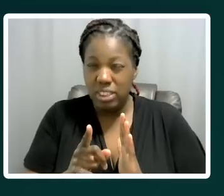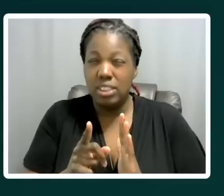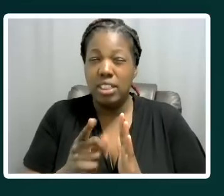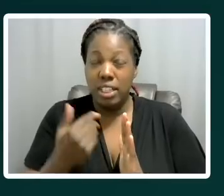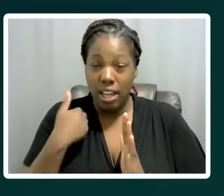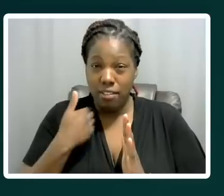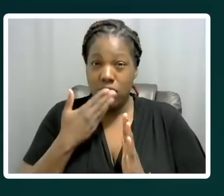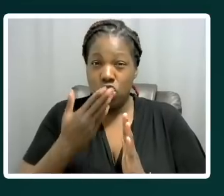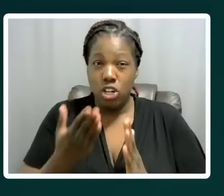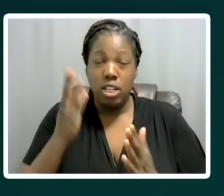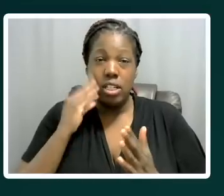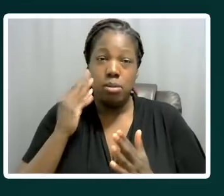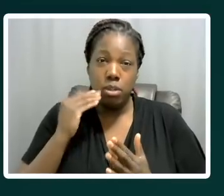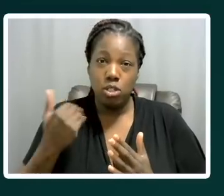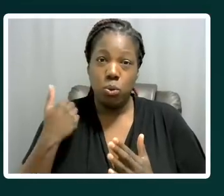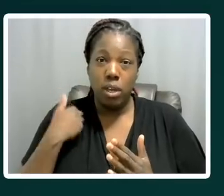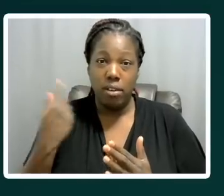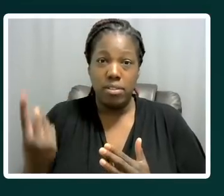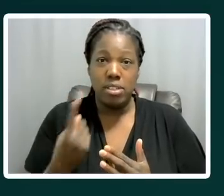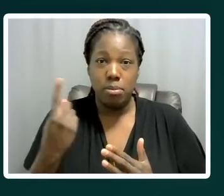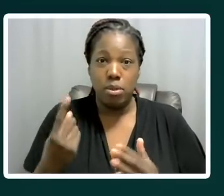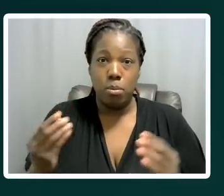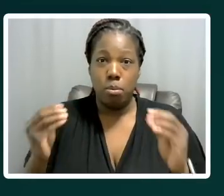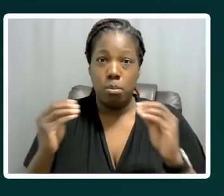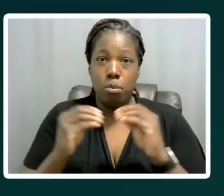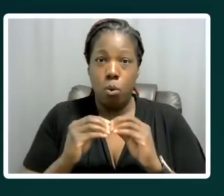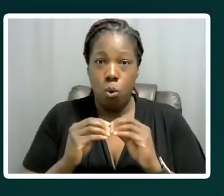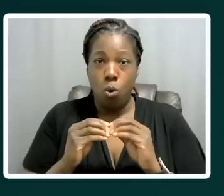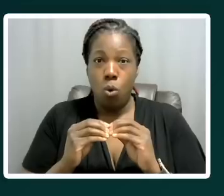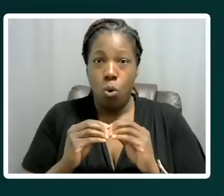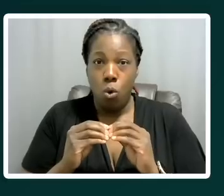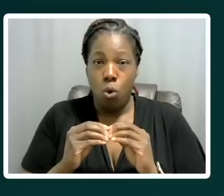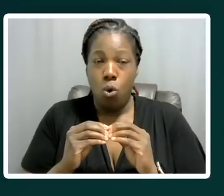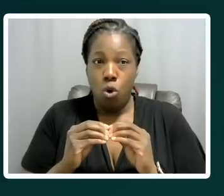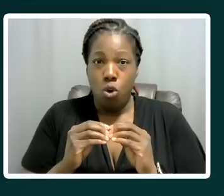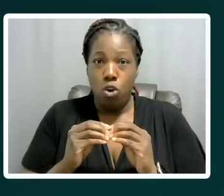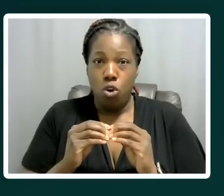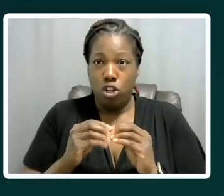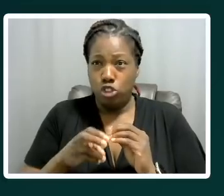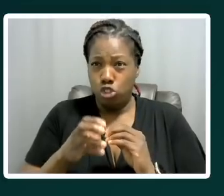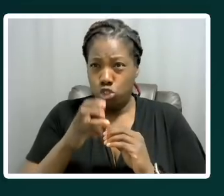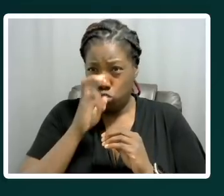up doing something a little bit more, sort of, like rigid in the final version that ended up